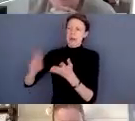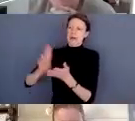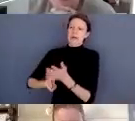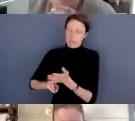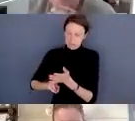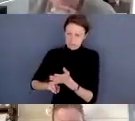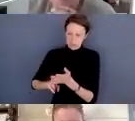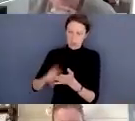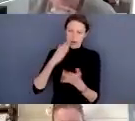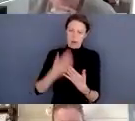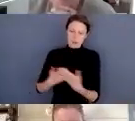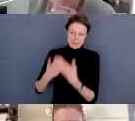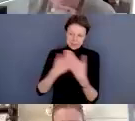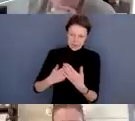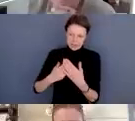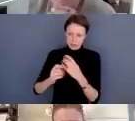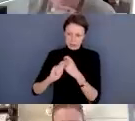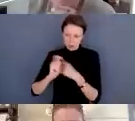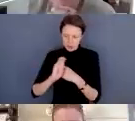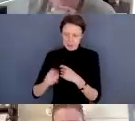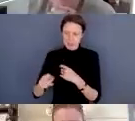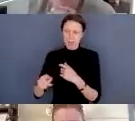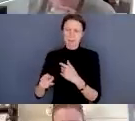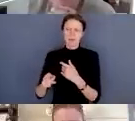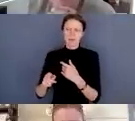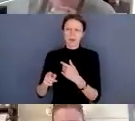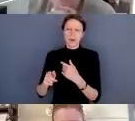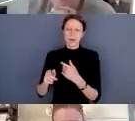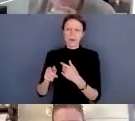though they are in their different ways, have given me sort of a quite broad grounding in the